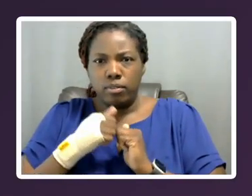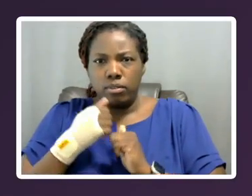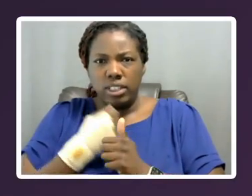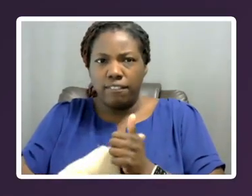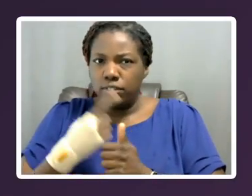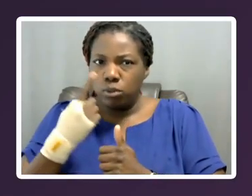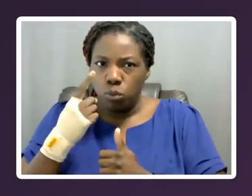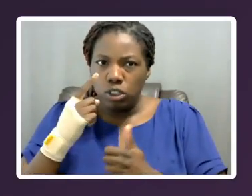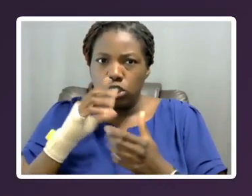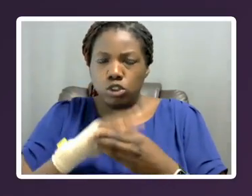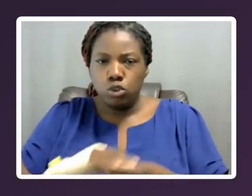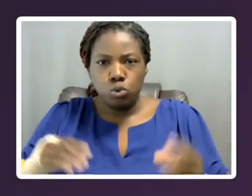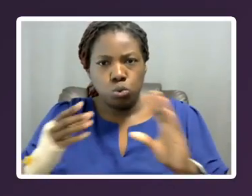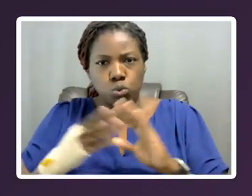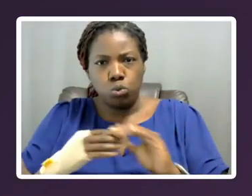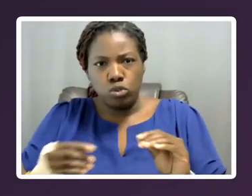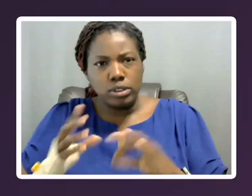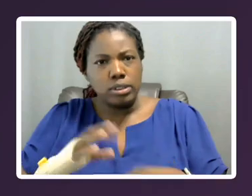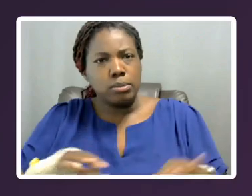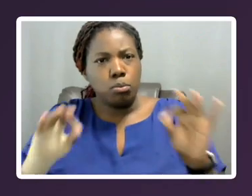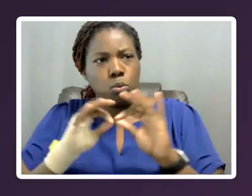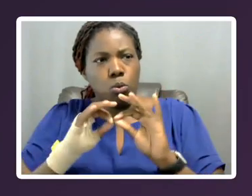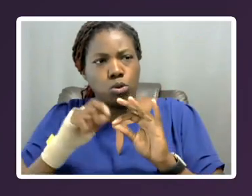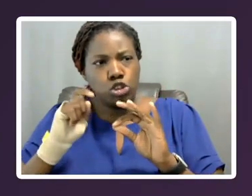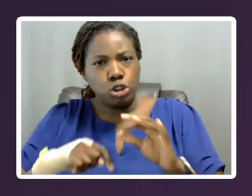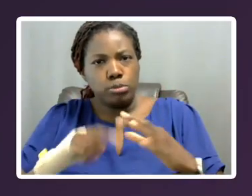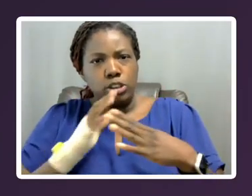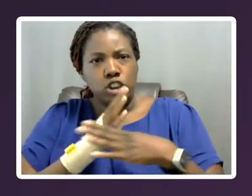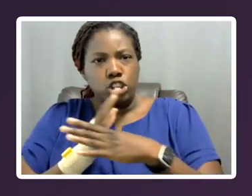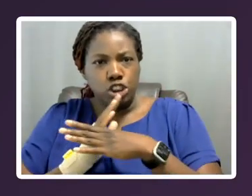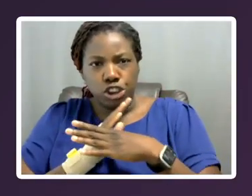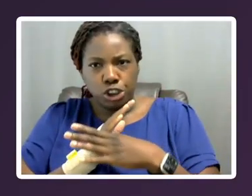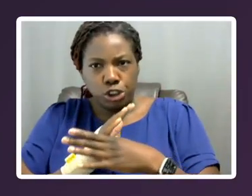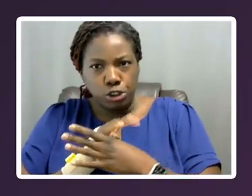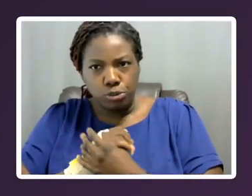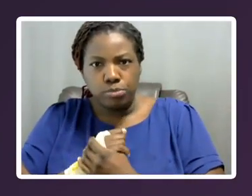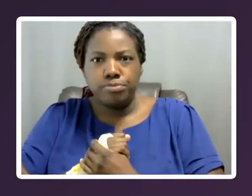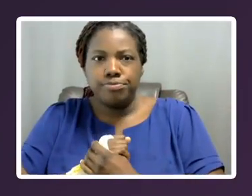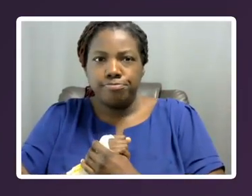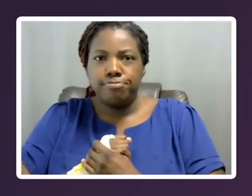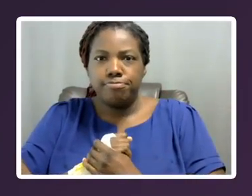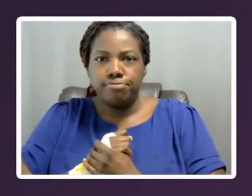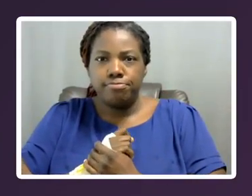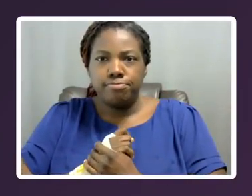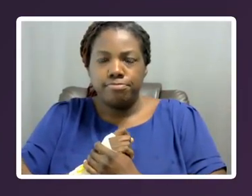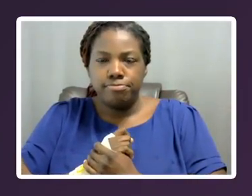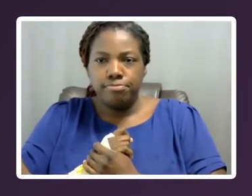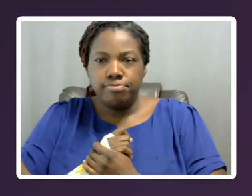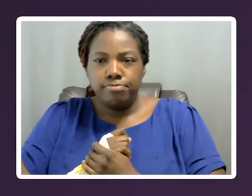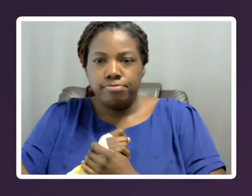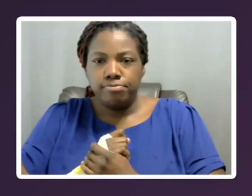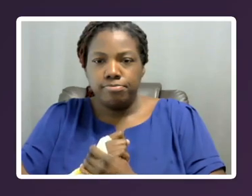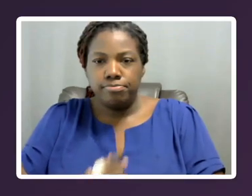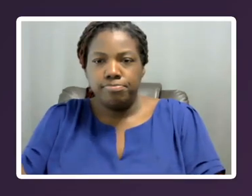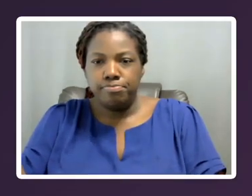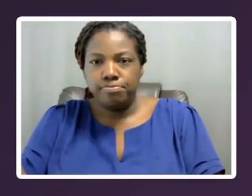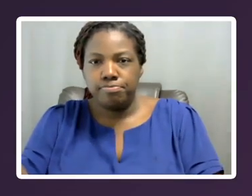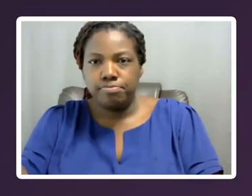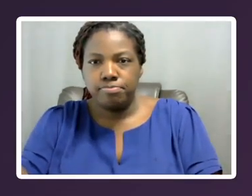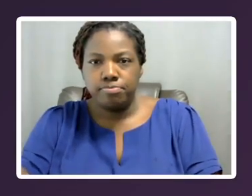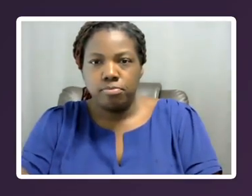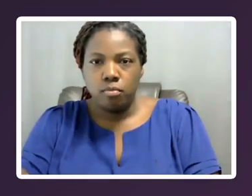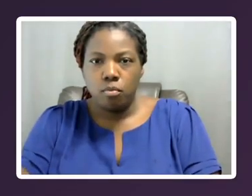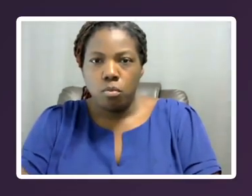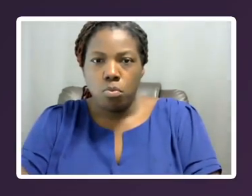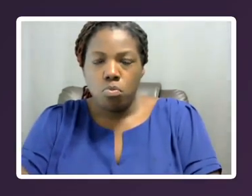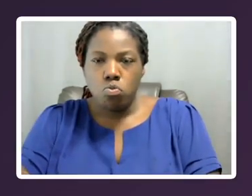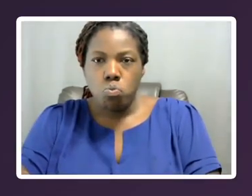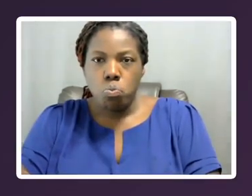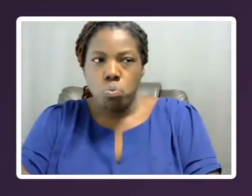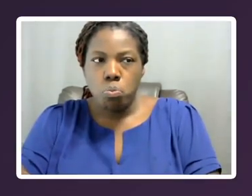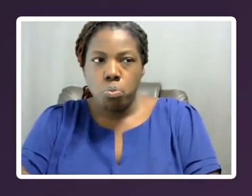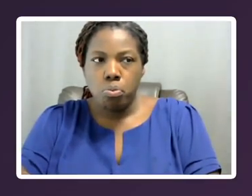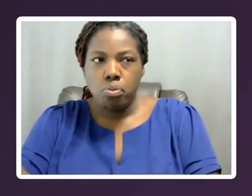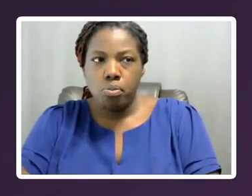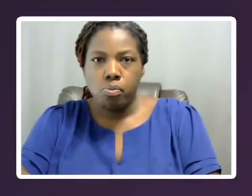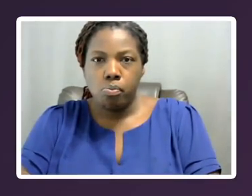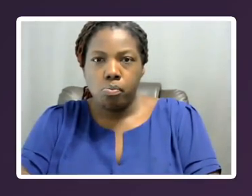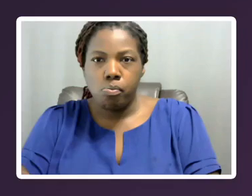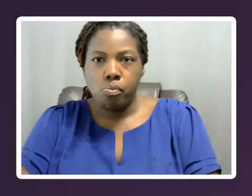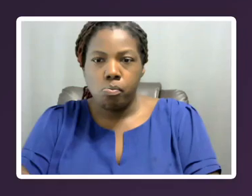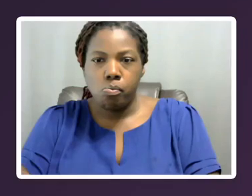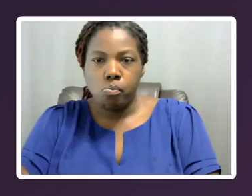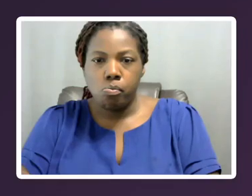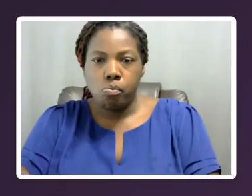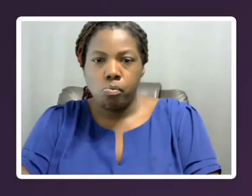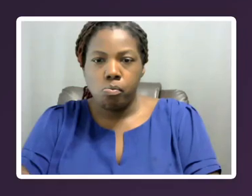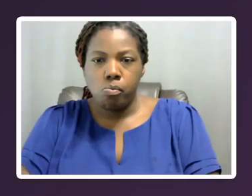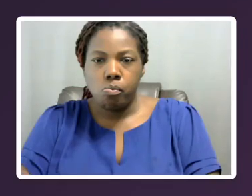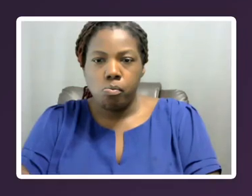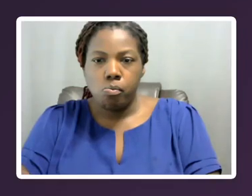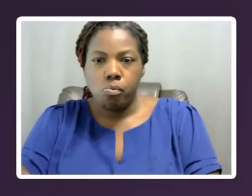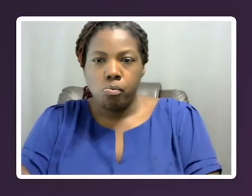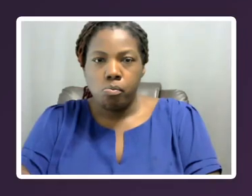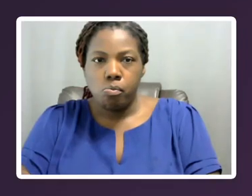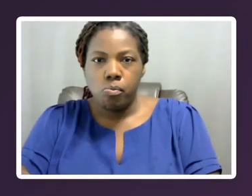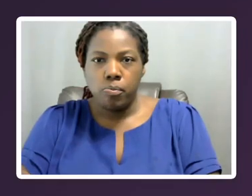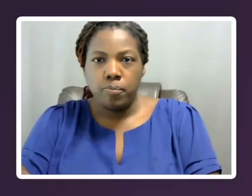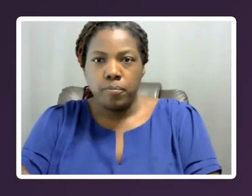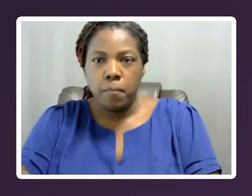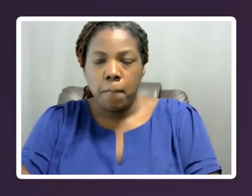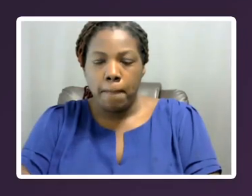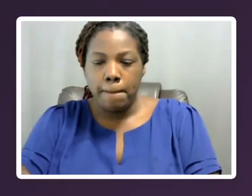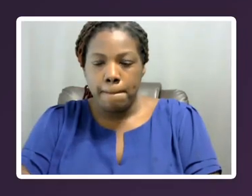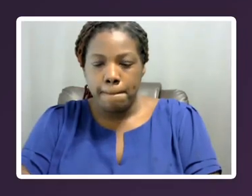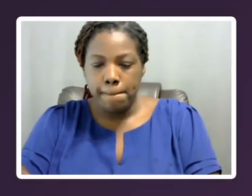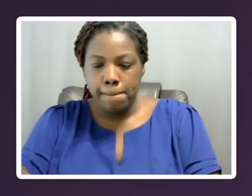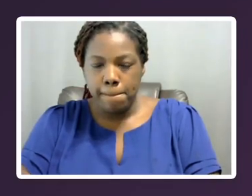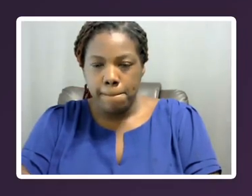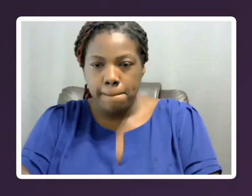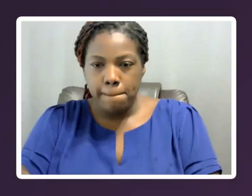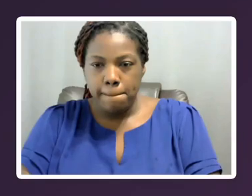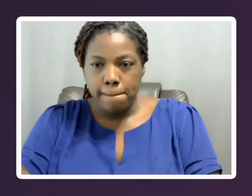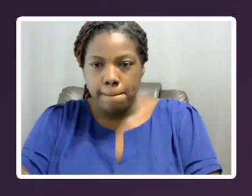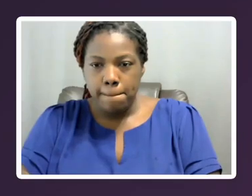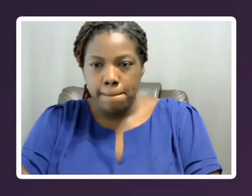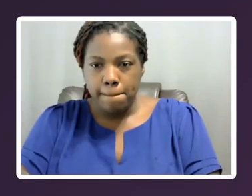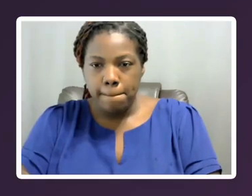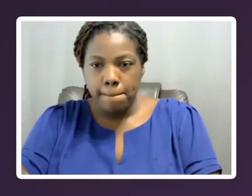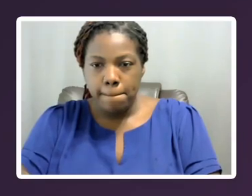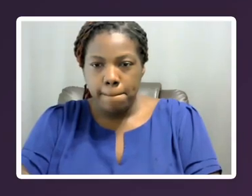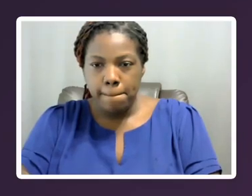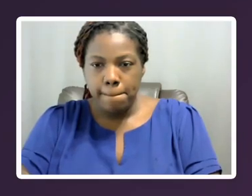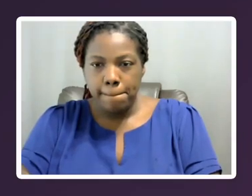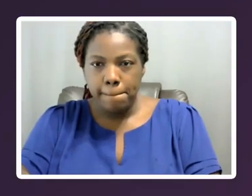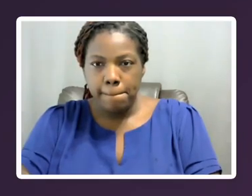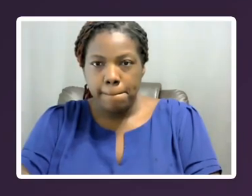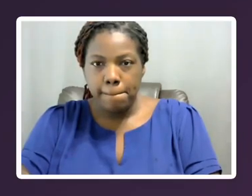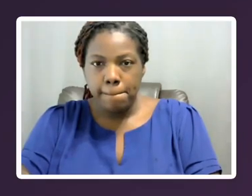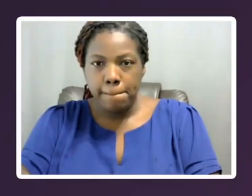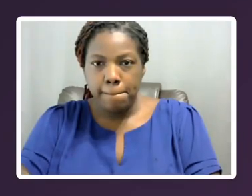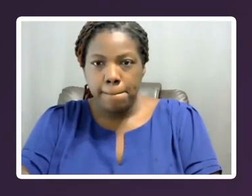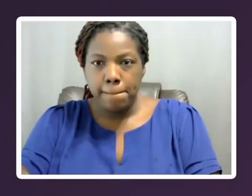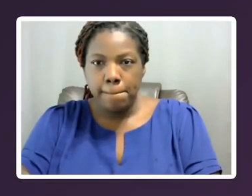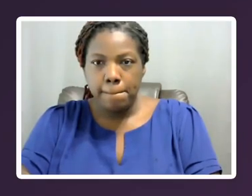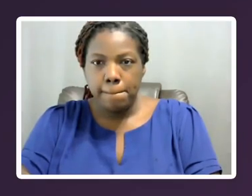important and should be told and shared. Eden Cho: